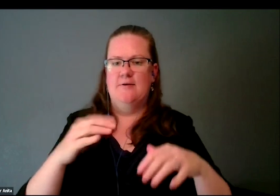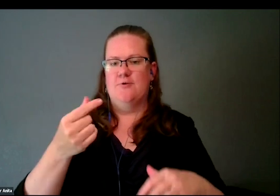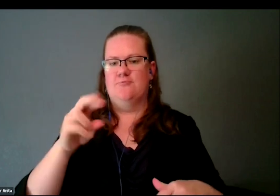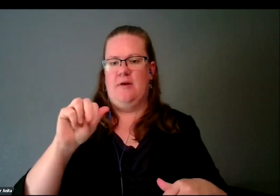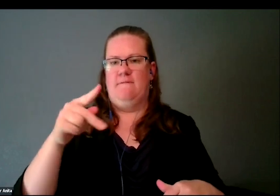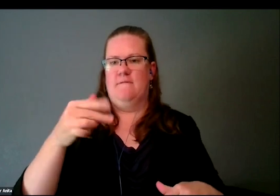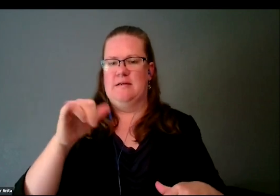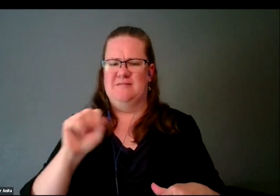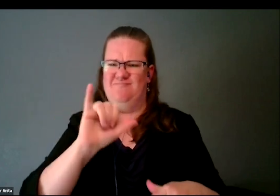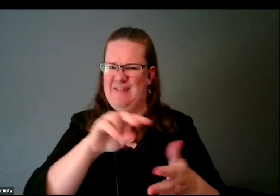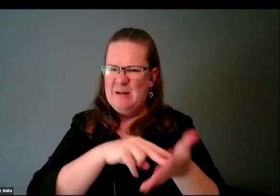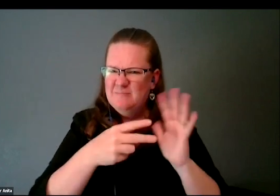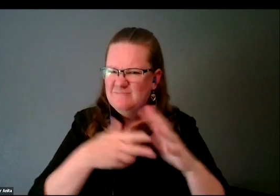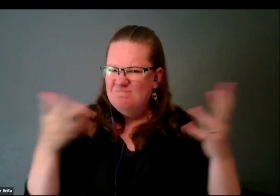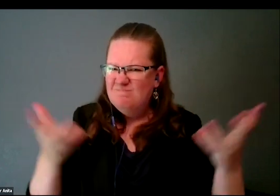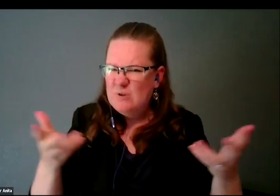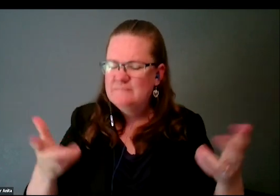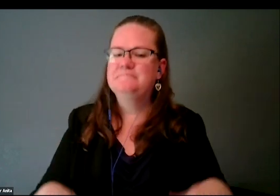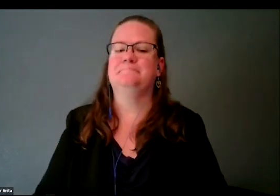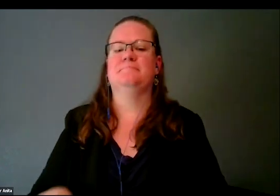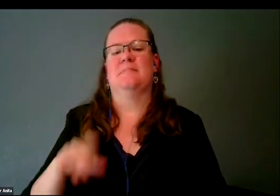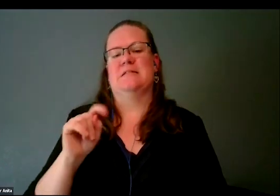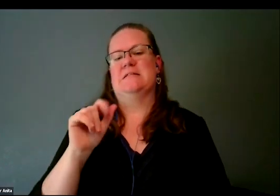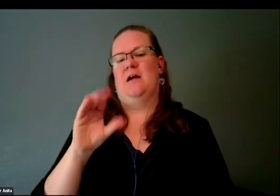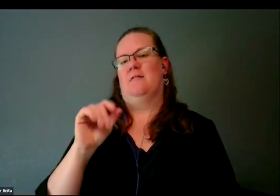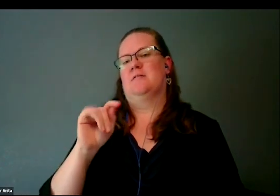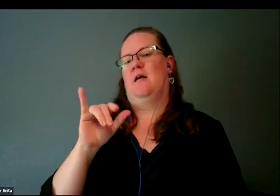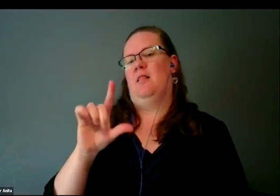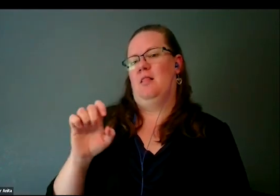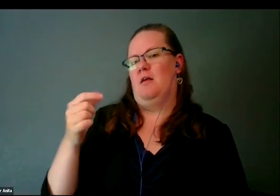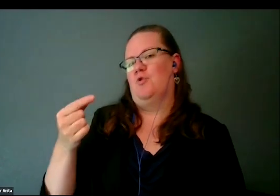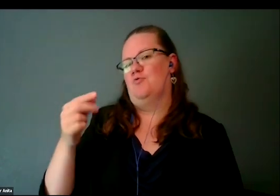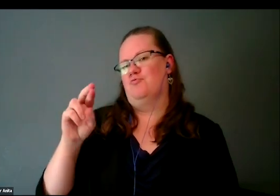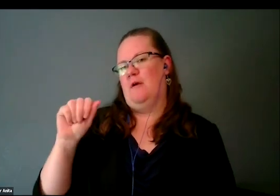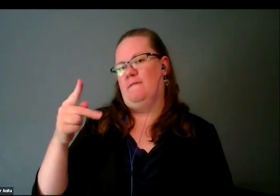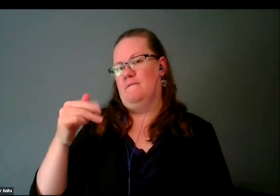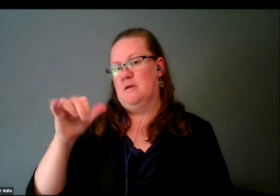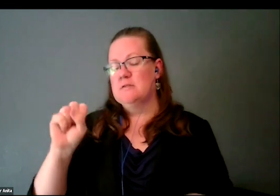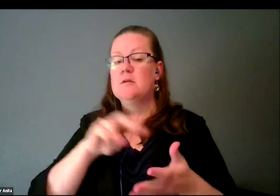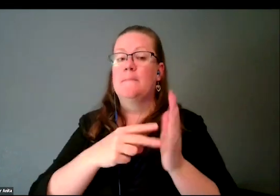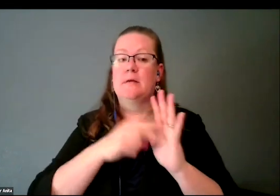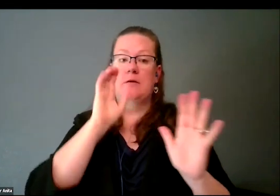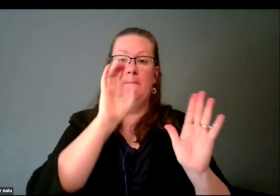make sure we're all on the same page. Tactile graphics are images or other graphic content